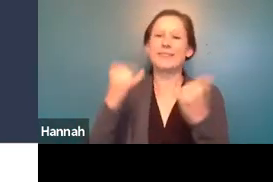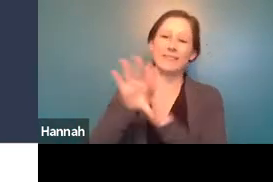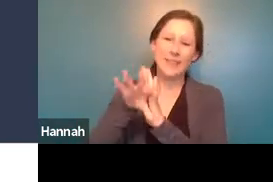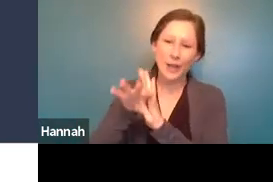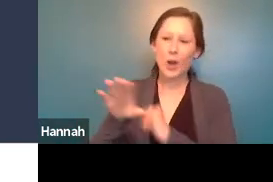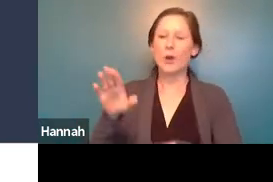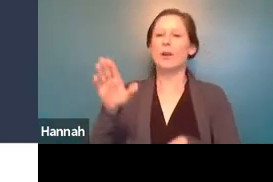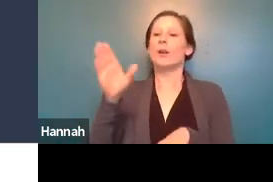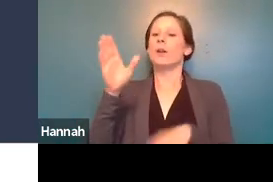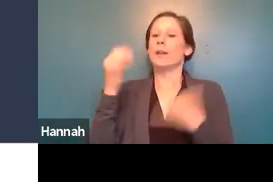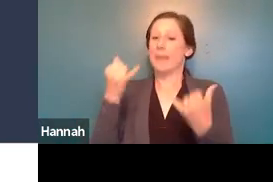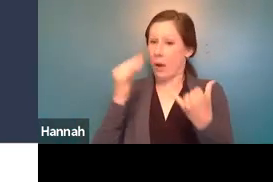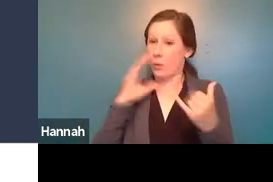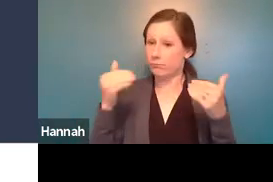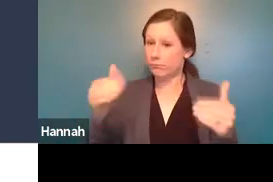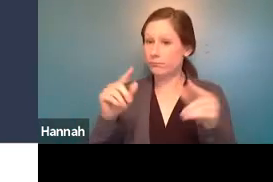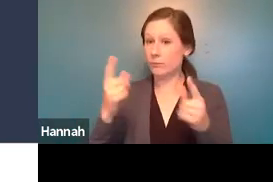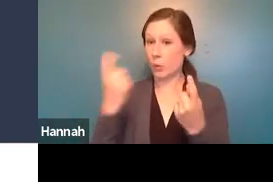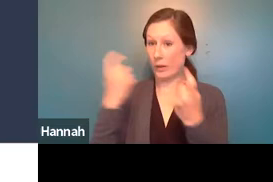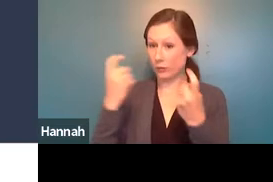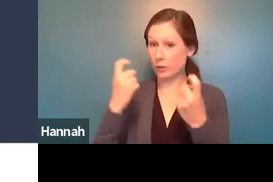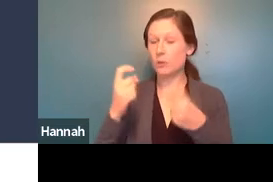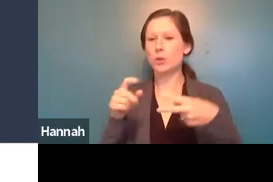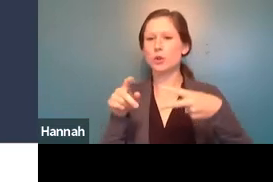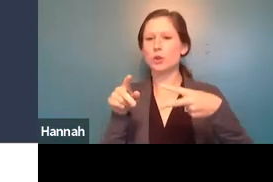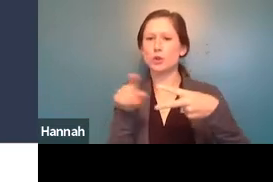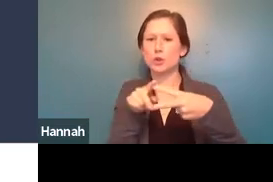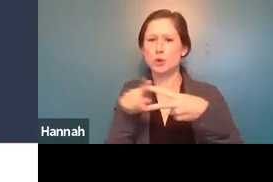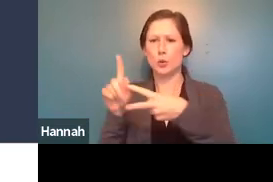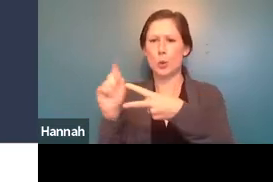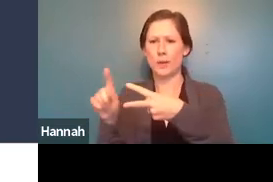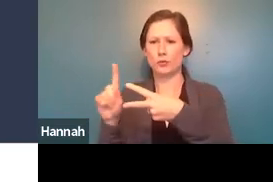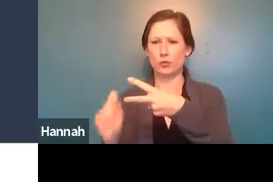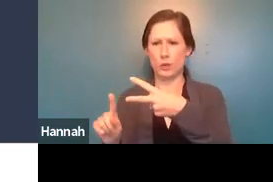questions here. I got a couple in too off the side panel that we